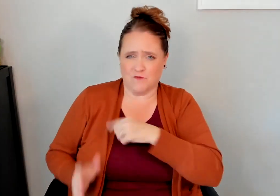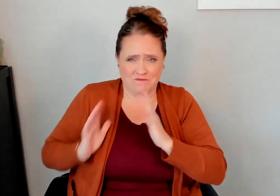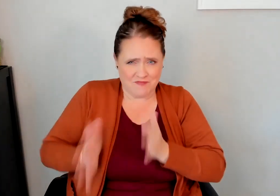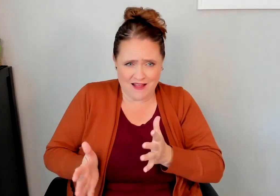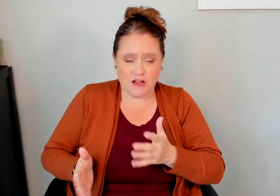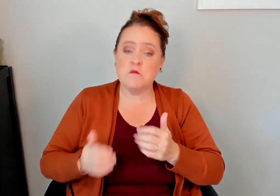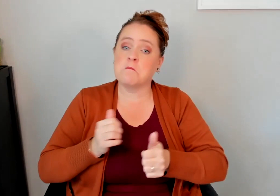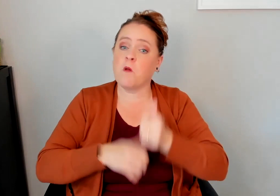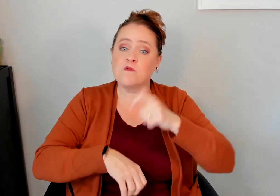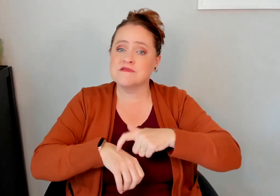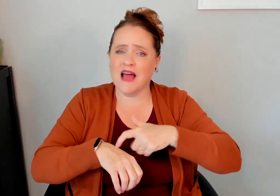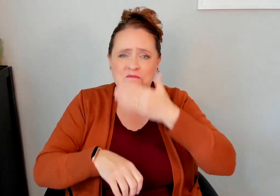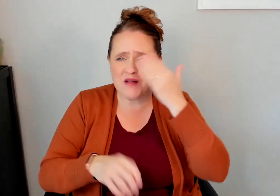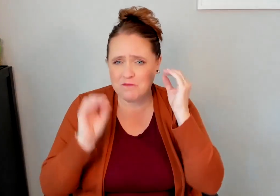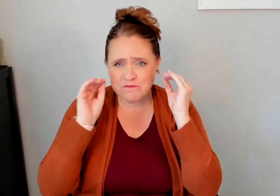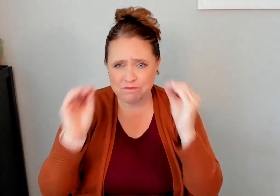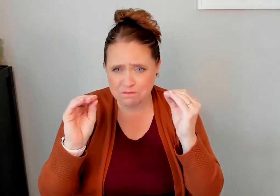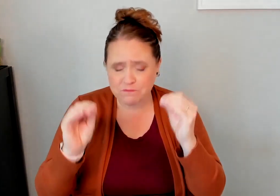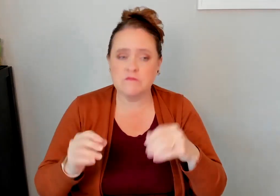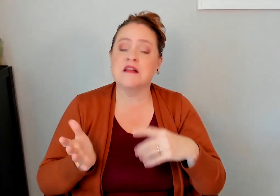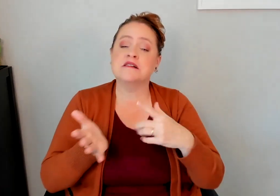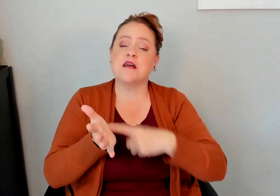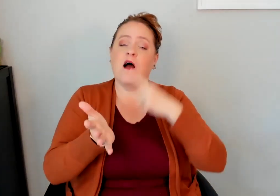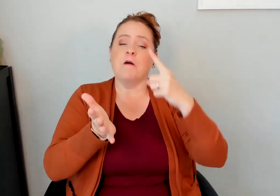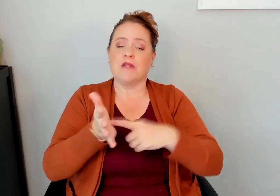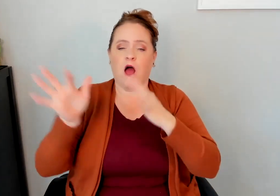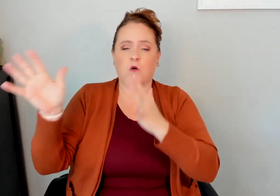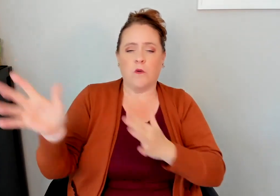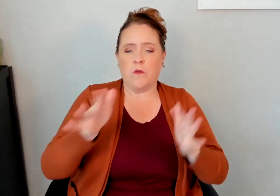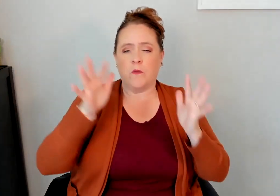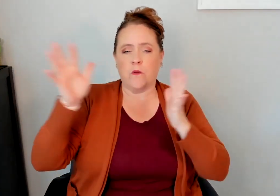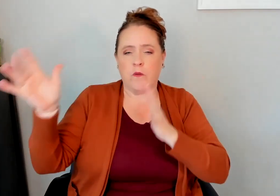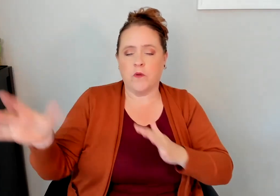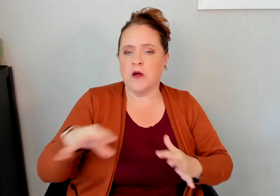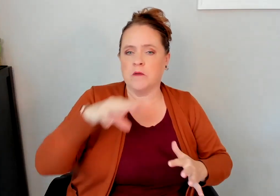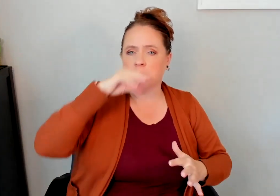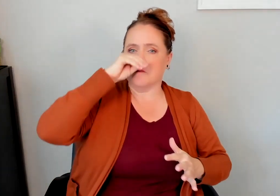at all most the time we couldn't smell it during the day every once in a while